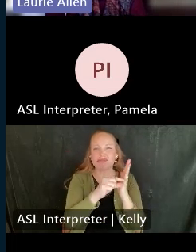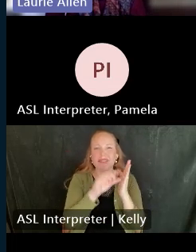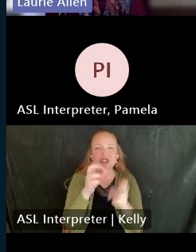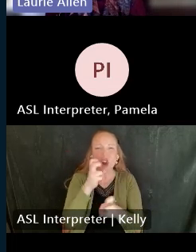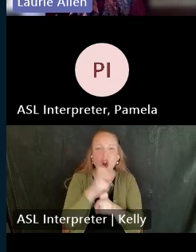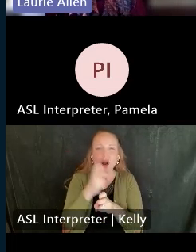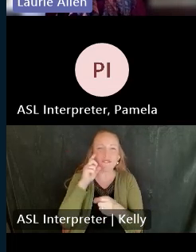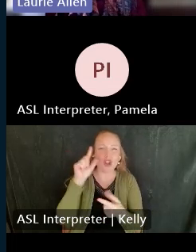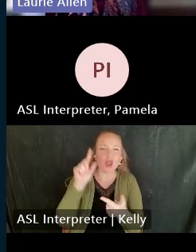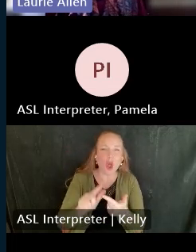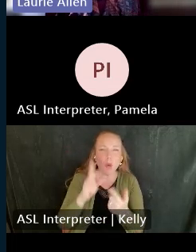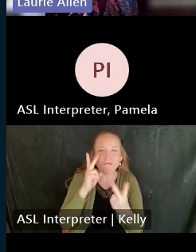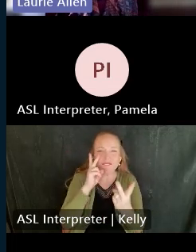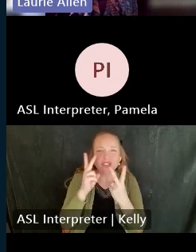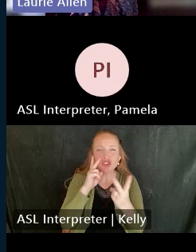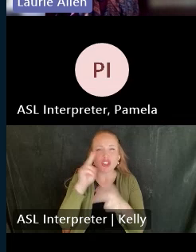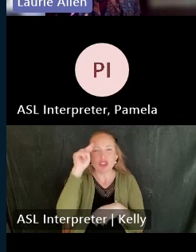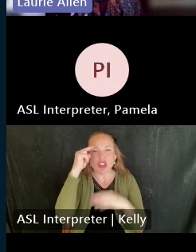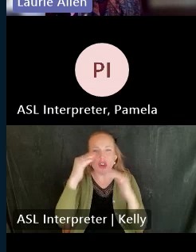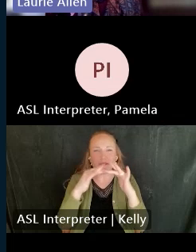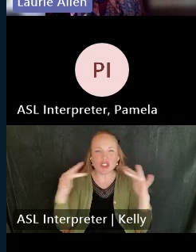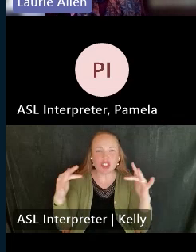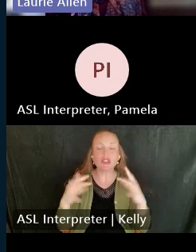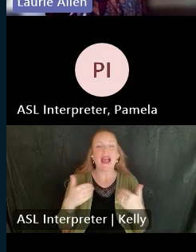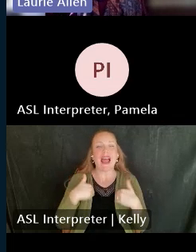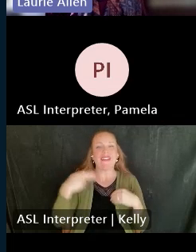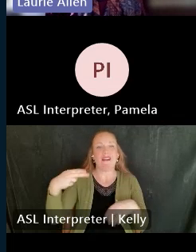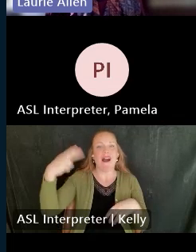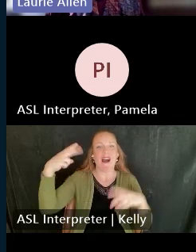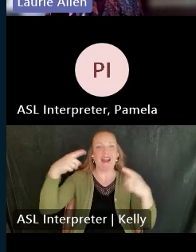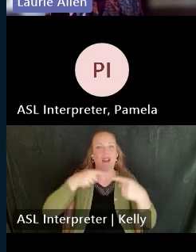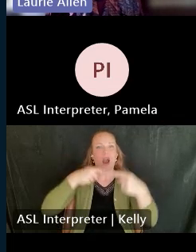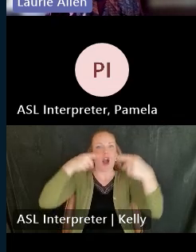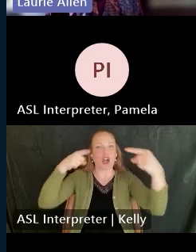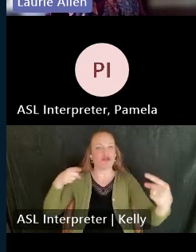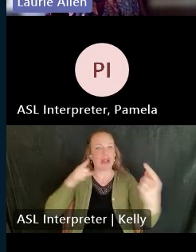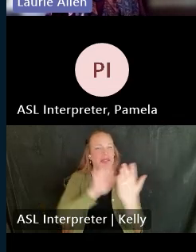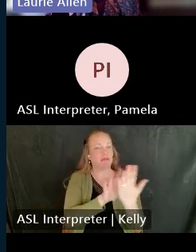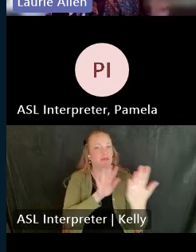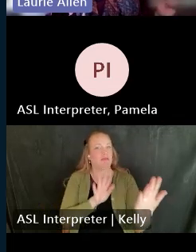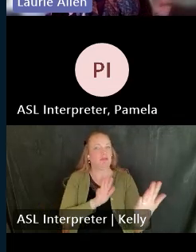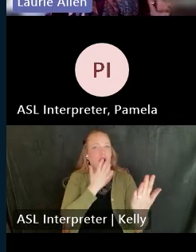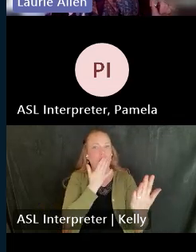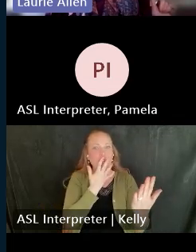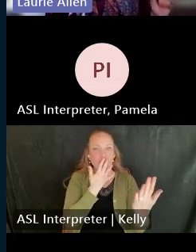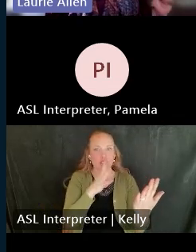So make sure you've got high contrast colors that you've selected from. And what we've added in Word is the ability to toggle on high